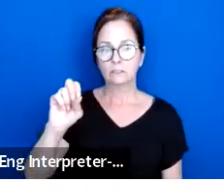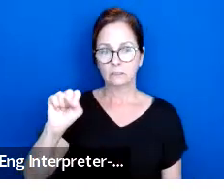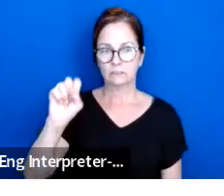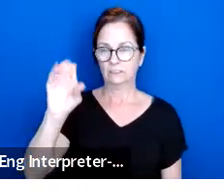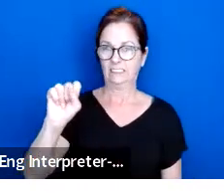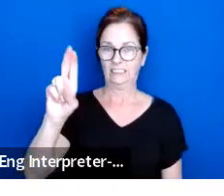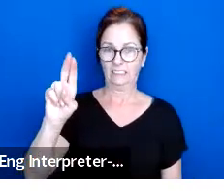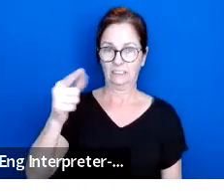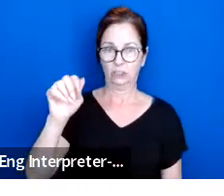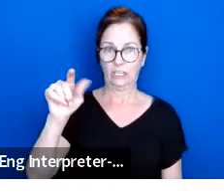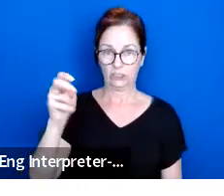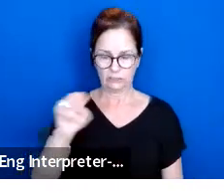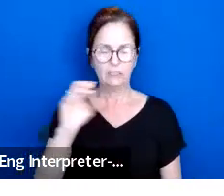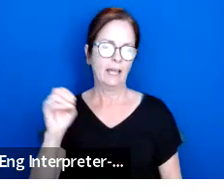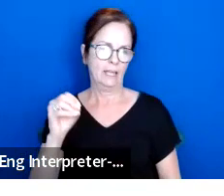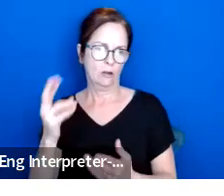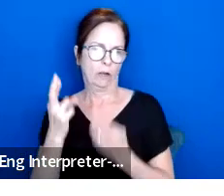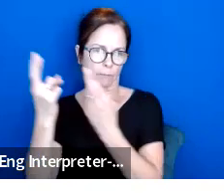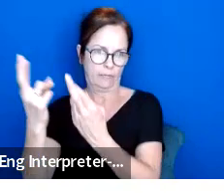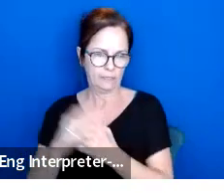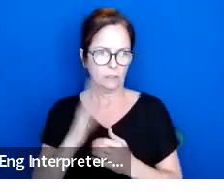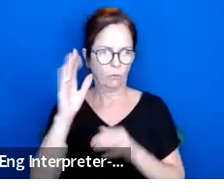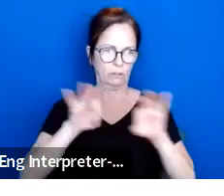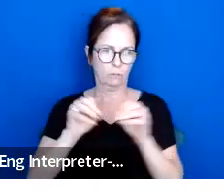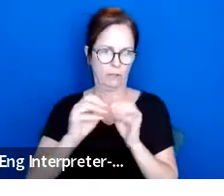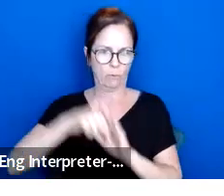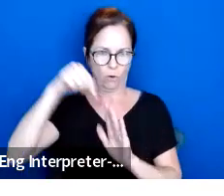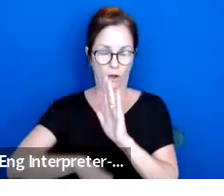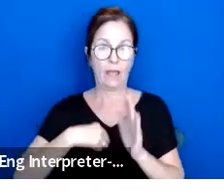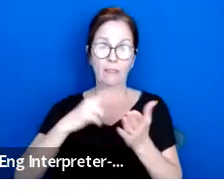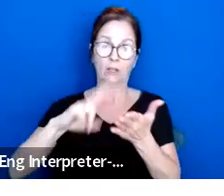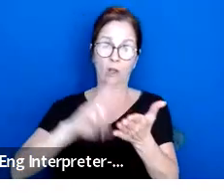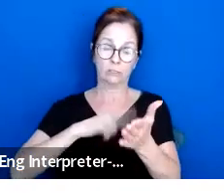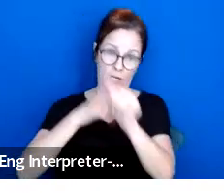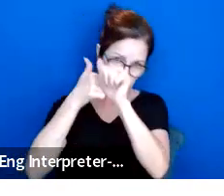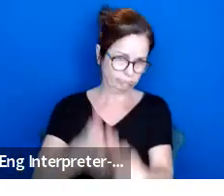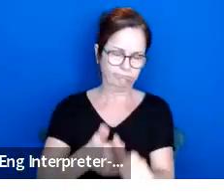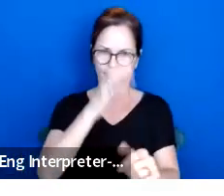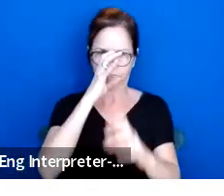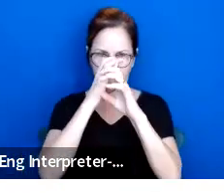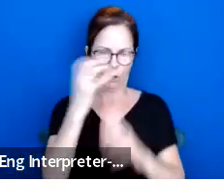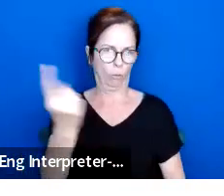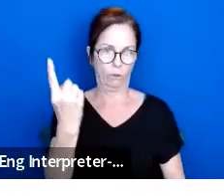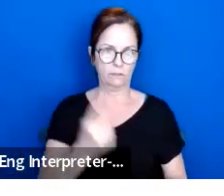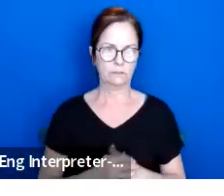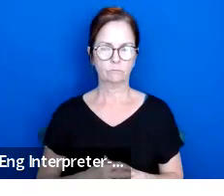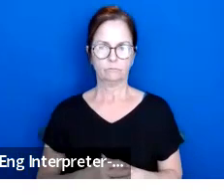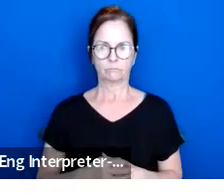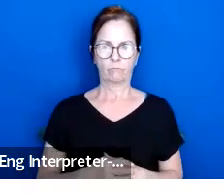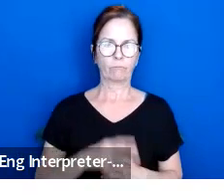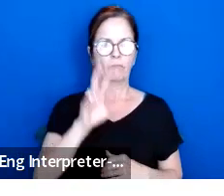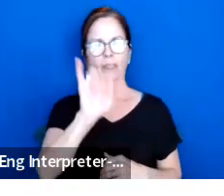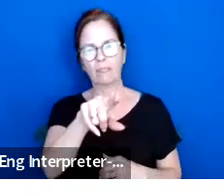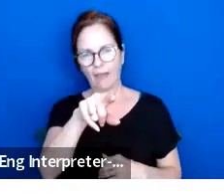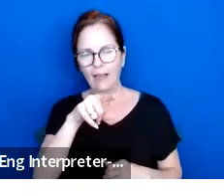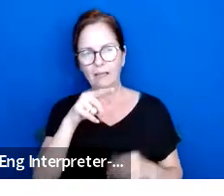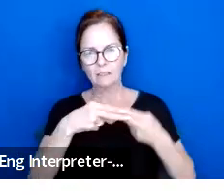More details and then always of course stick to the contract. So, we posted this here, so that you can kind of look up the the timelines and any of those type of things that you will need to adhere to.